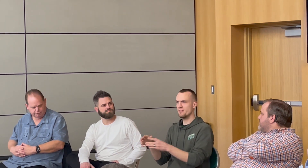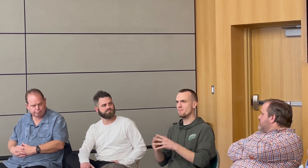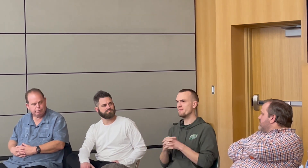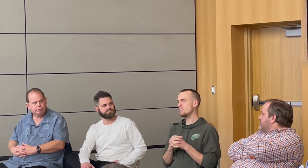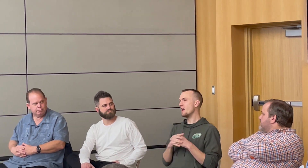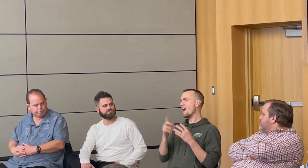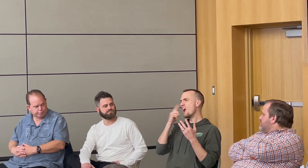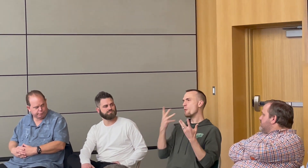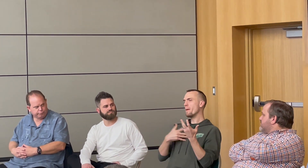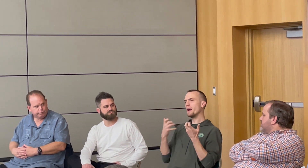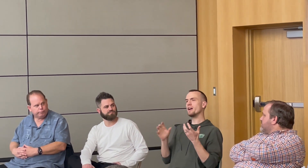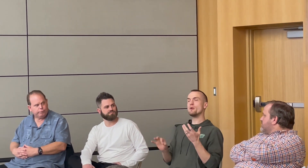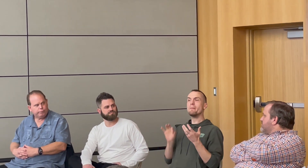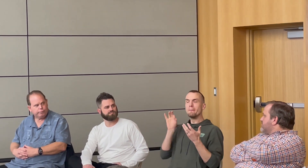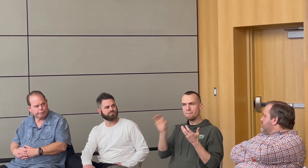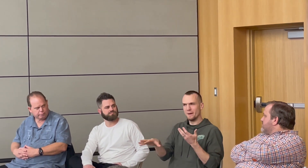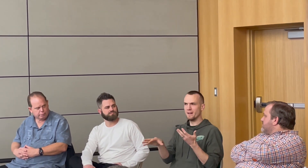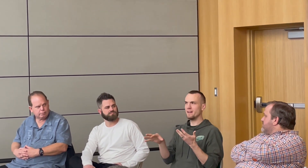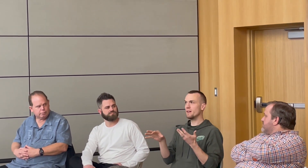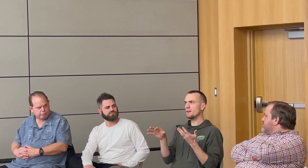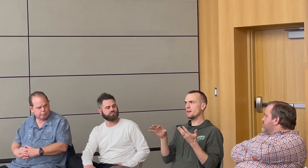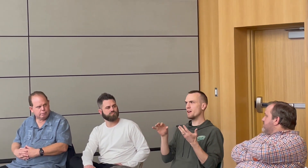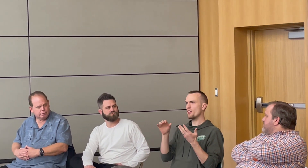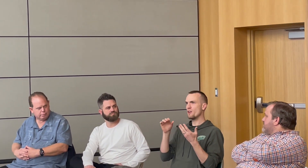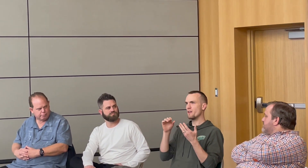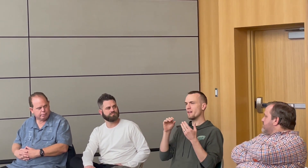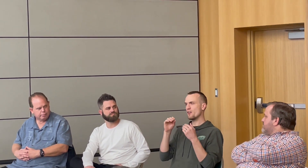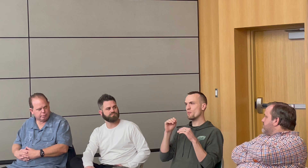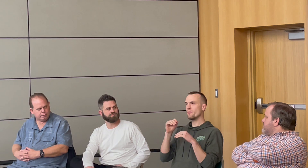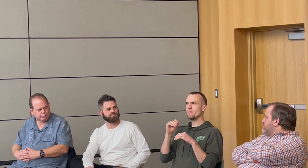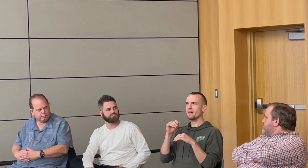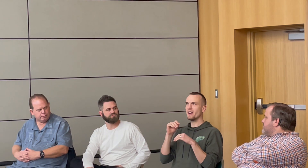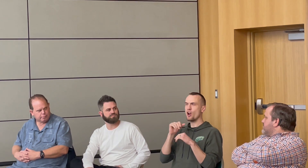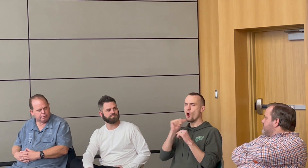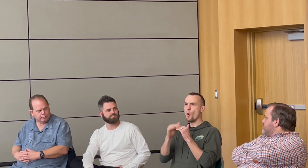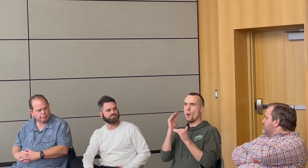and implant with serve her nothing so I I also want to put forward in our discussion here today